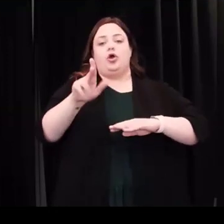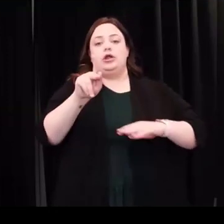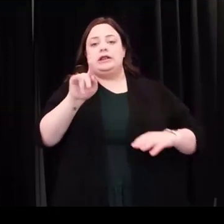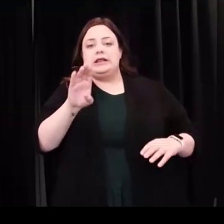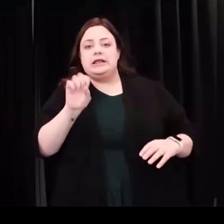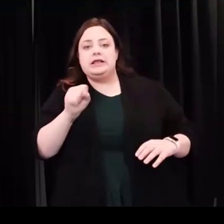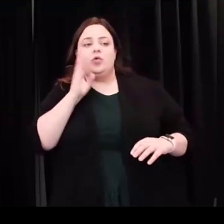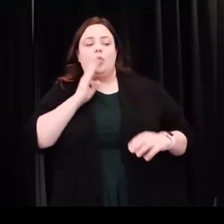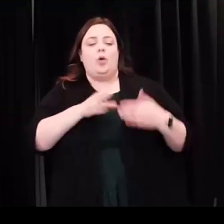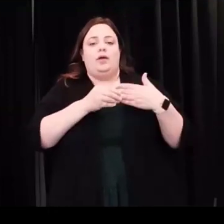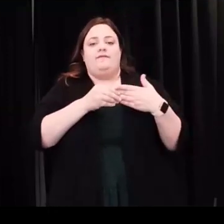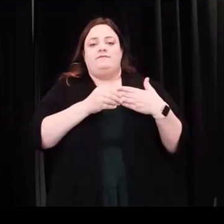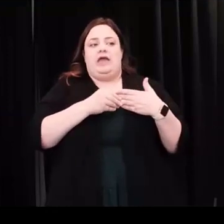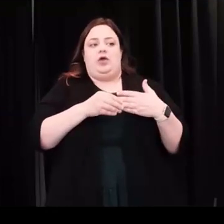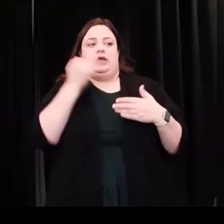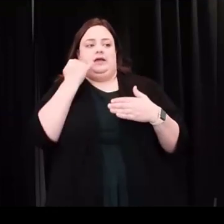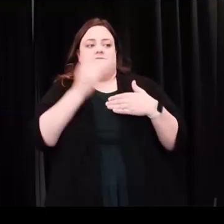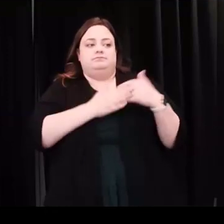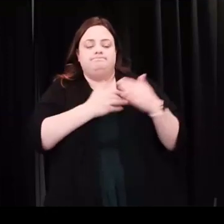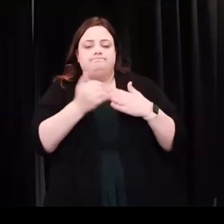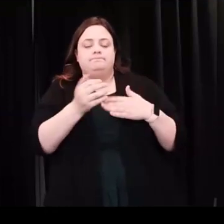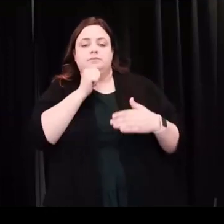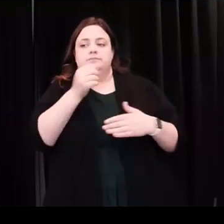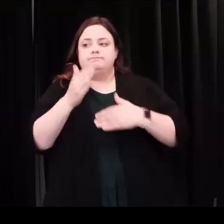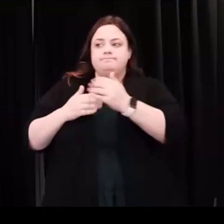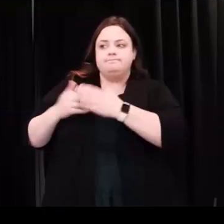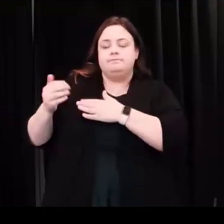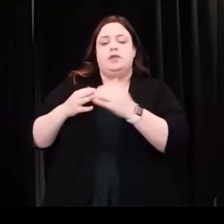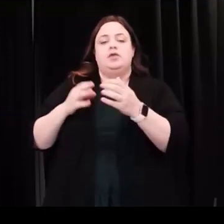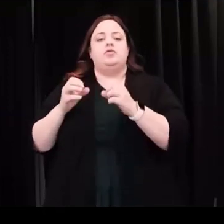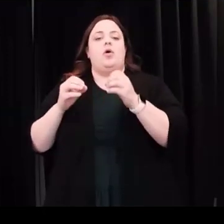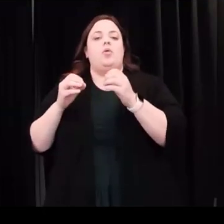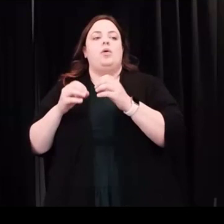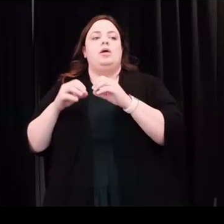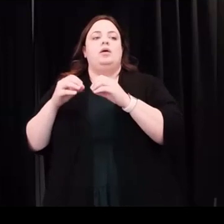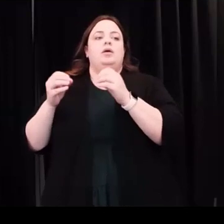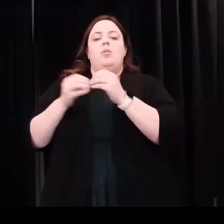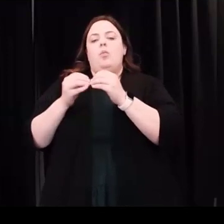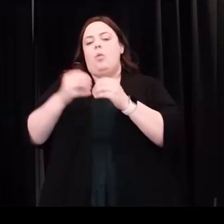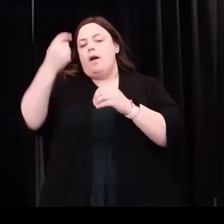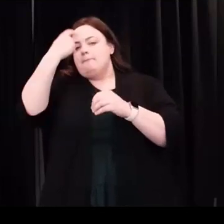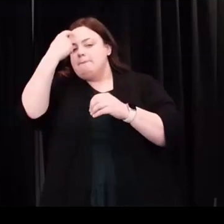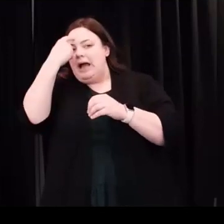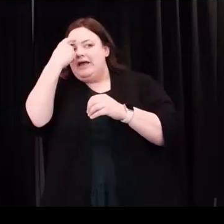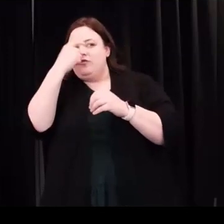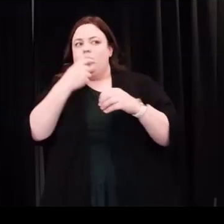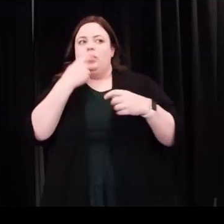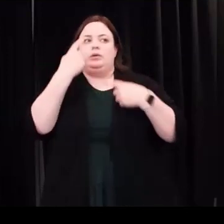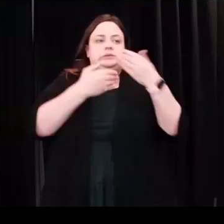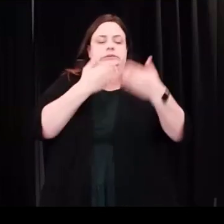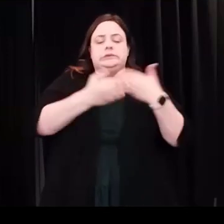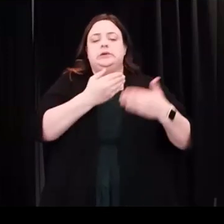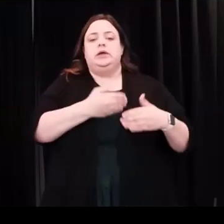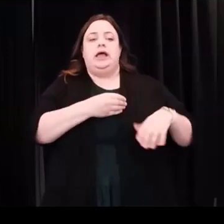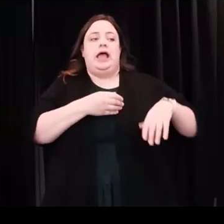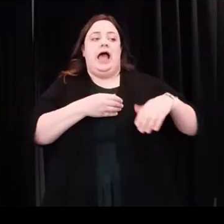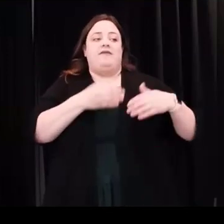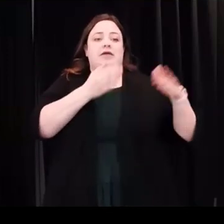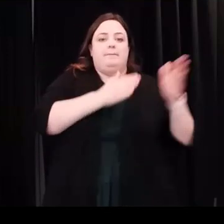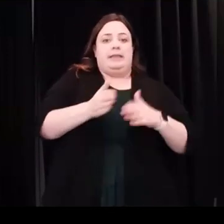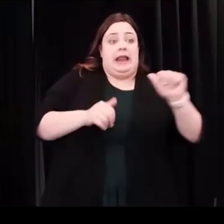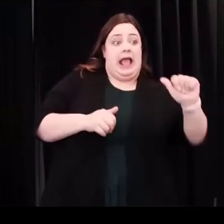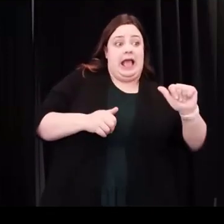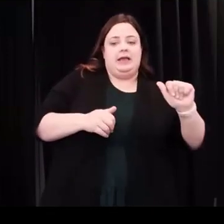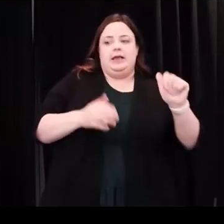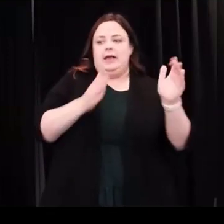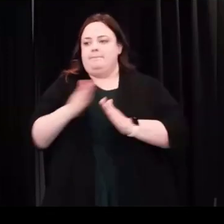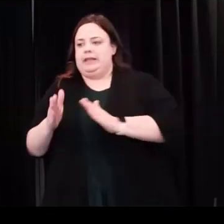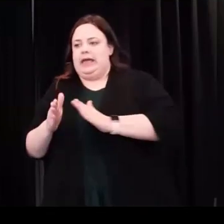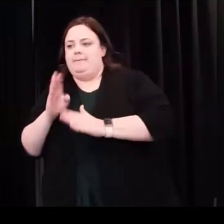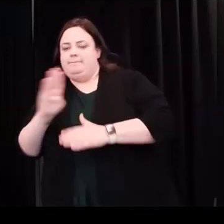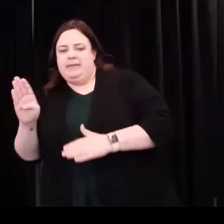vary. So it's being mindful of like maybe having a plan A and B because of her needs.